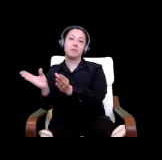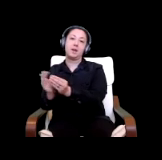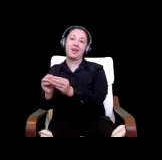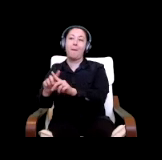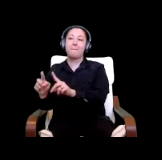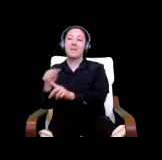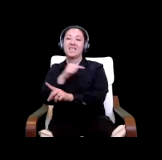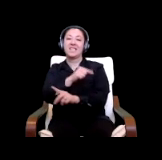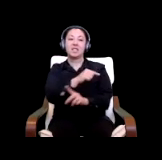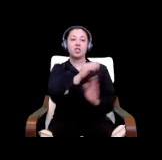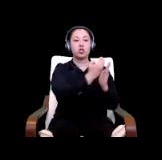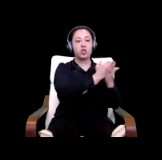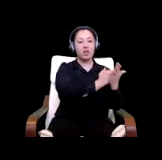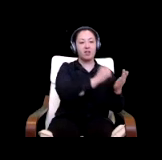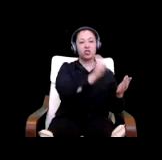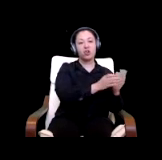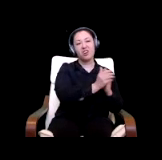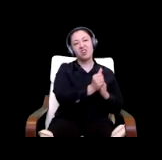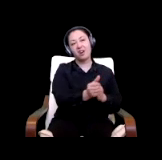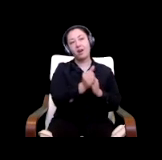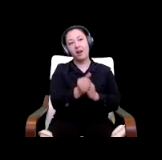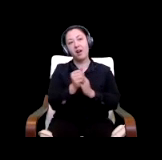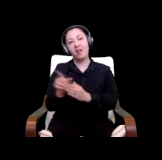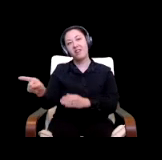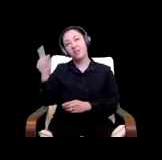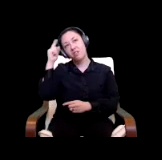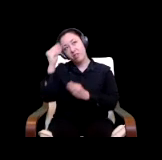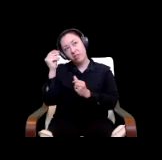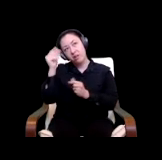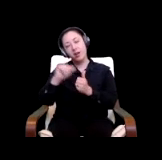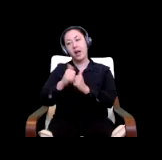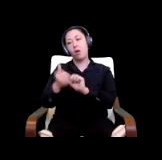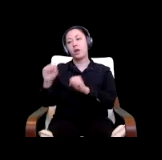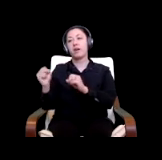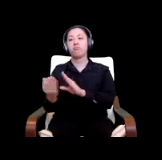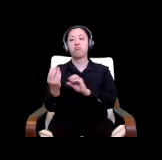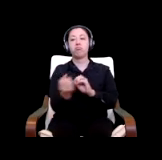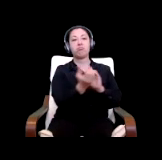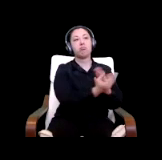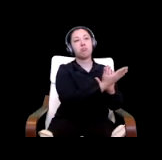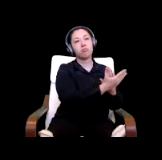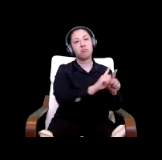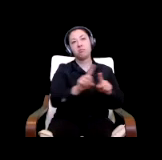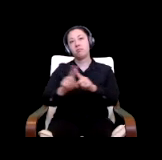about possible ways to address the needs.